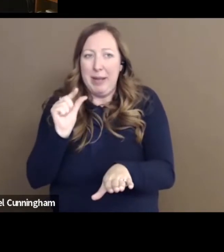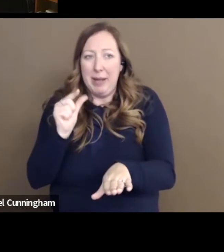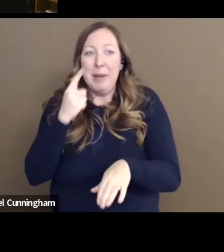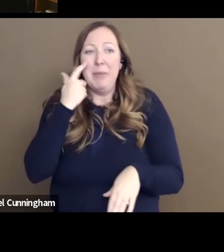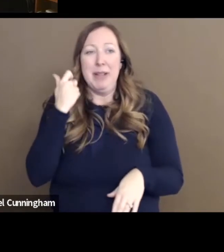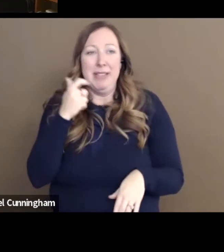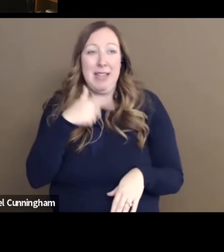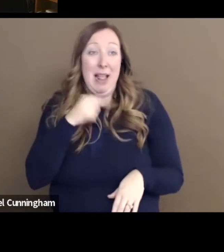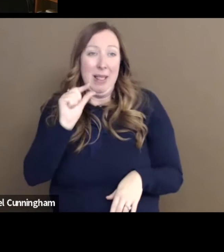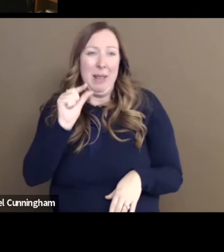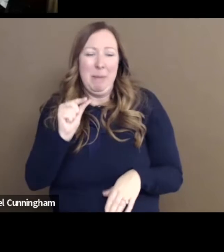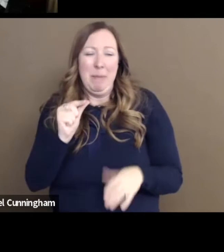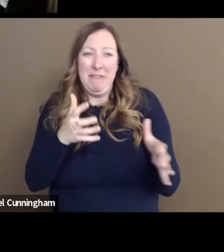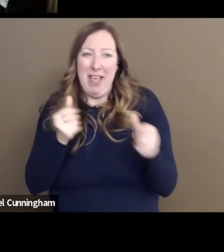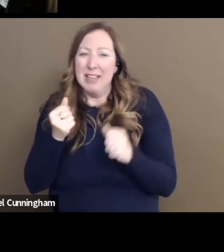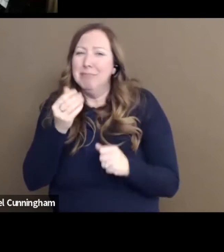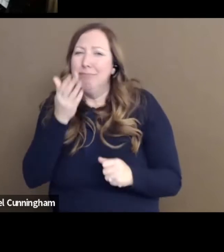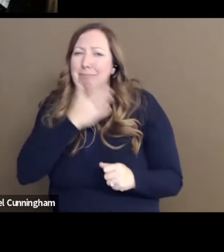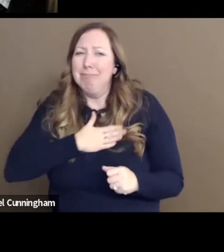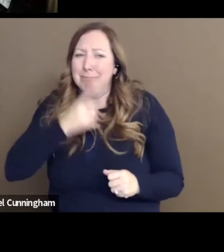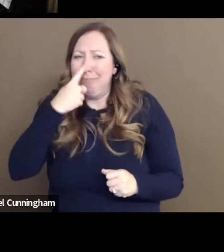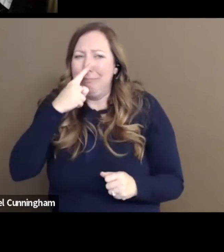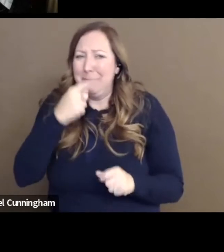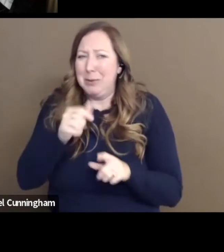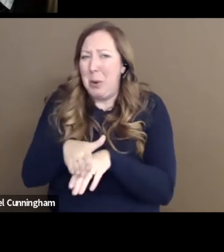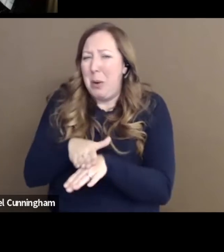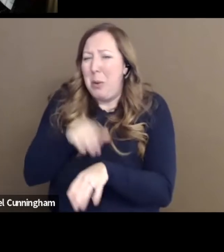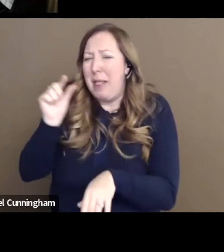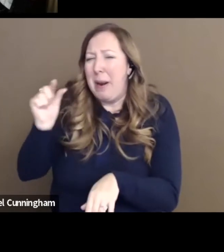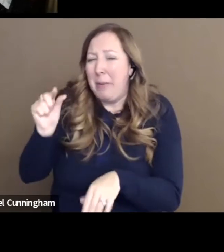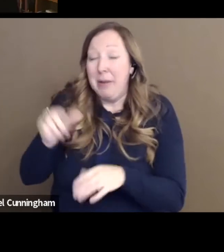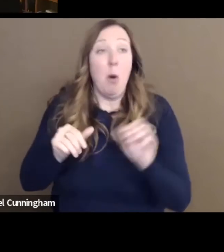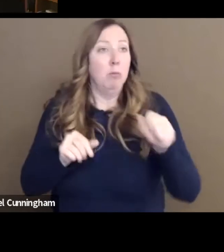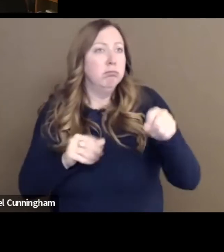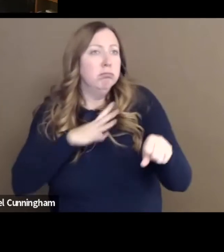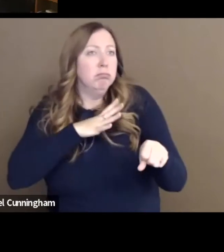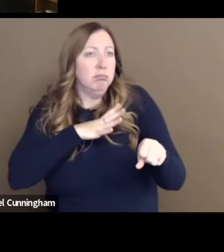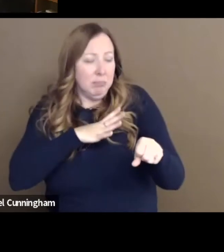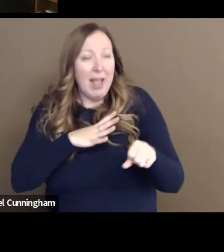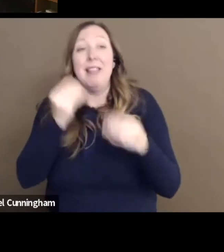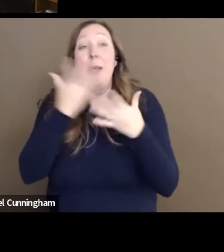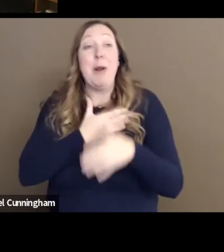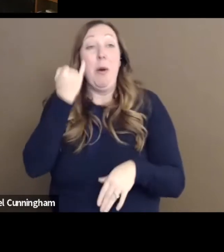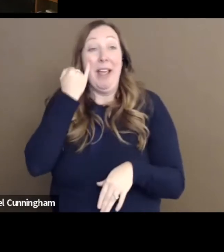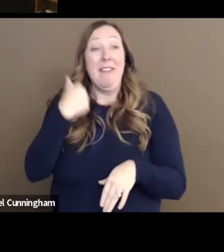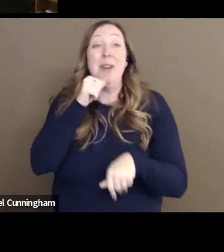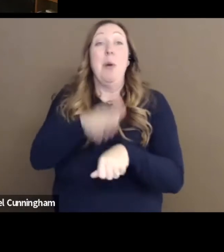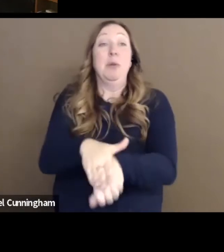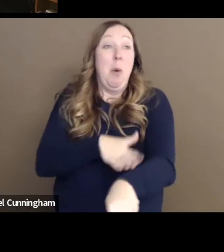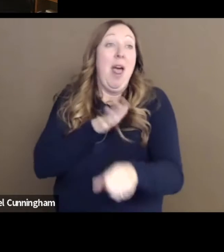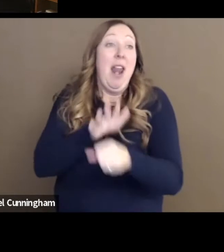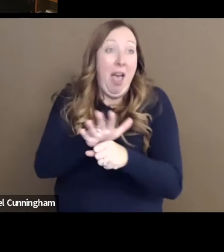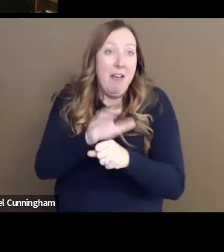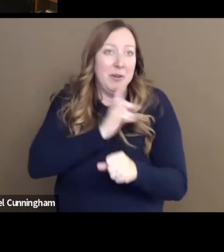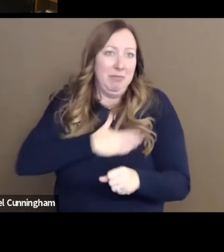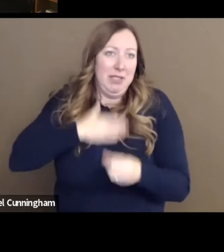just a tiny bit thank you sorry so much sure and let me know again if i haven't slowed down enough please no worries